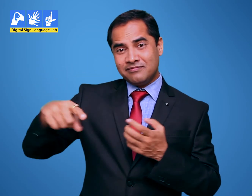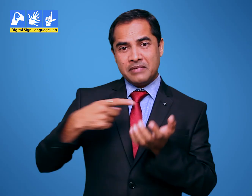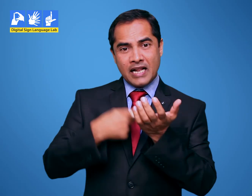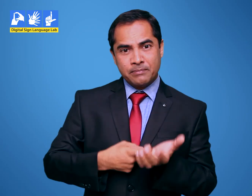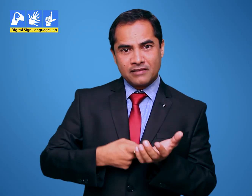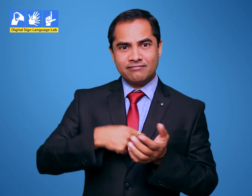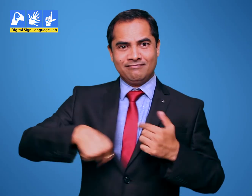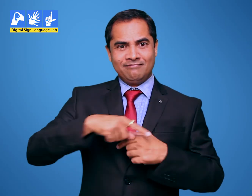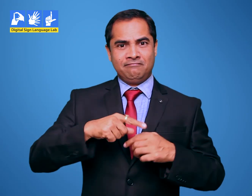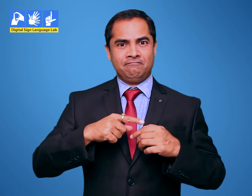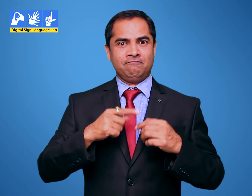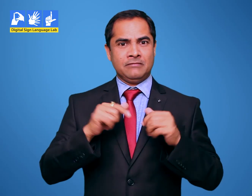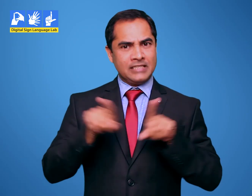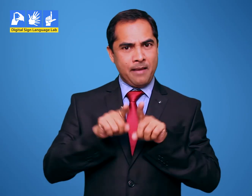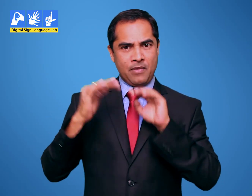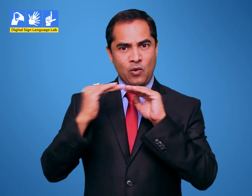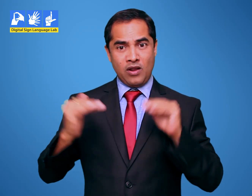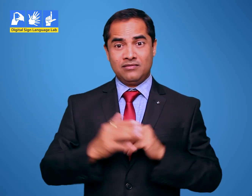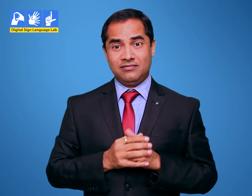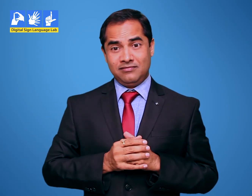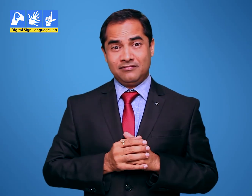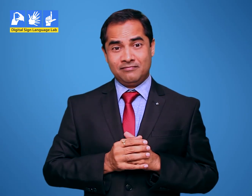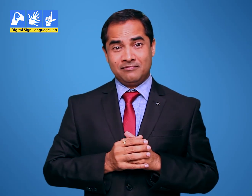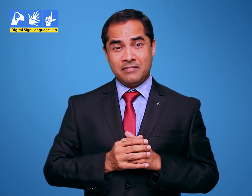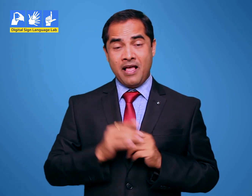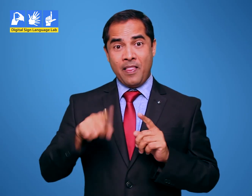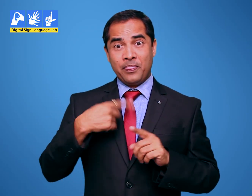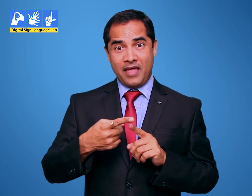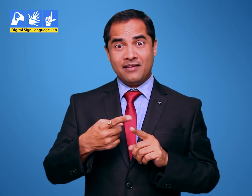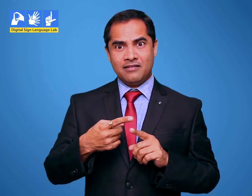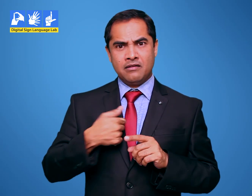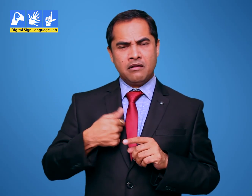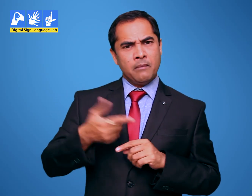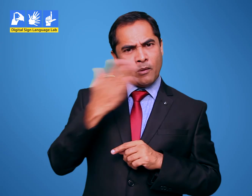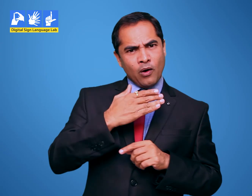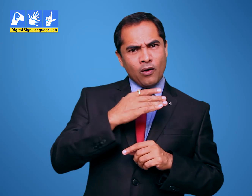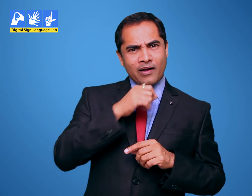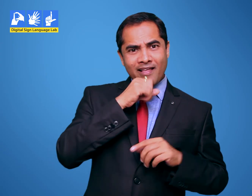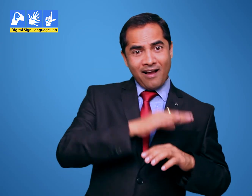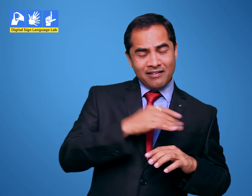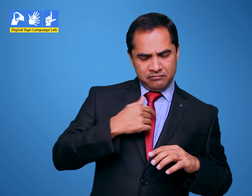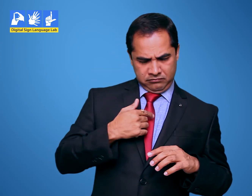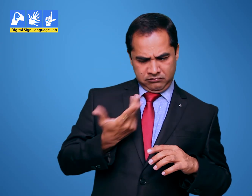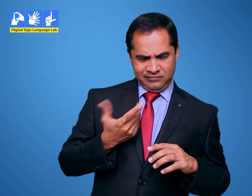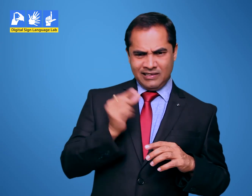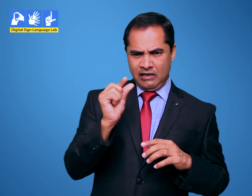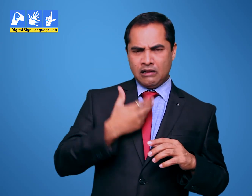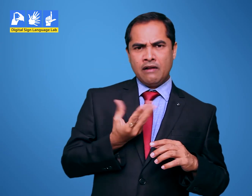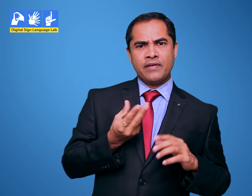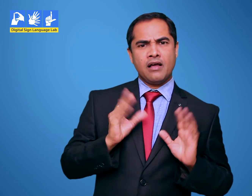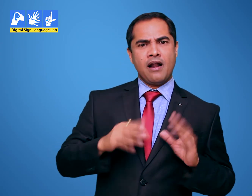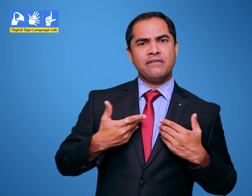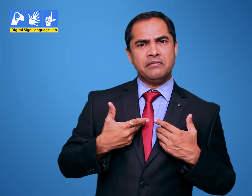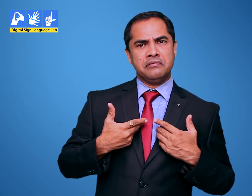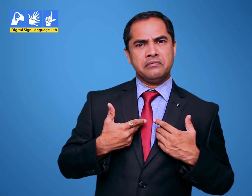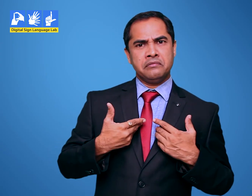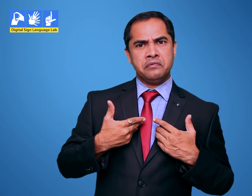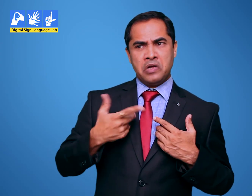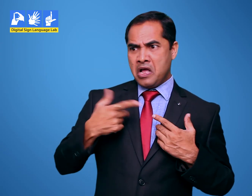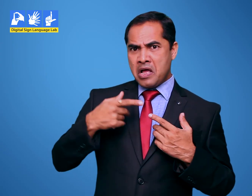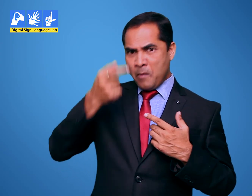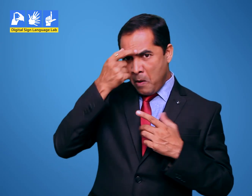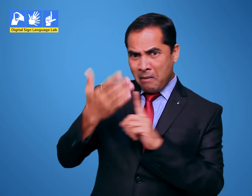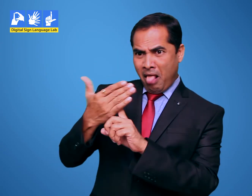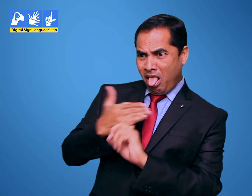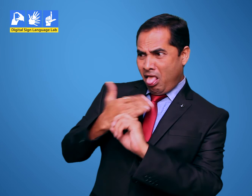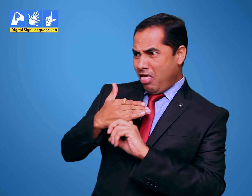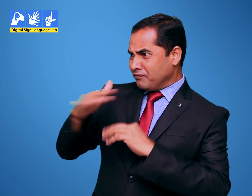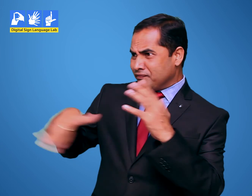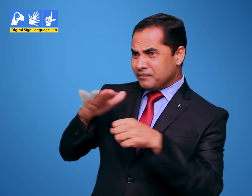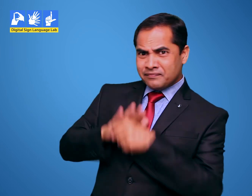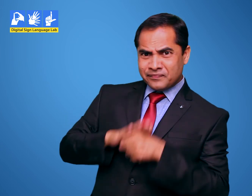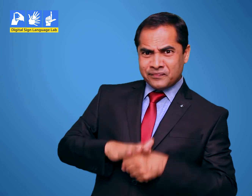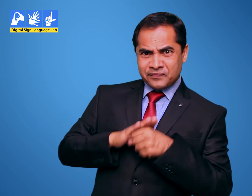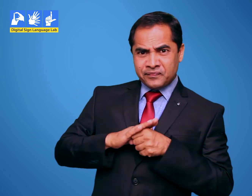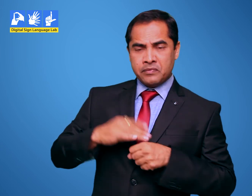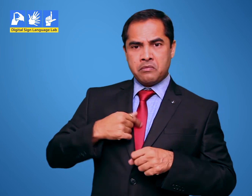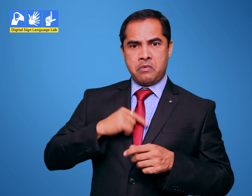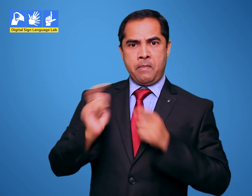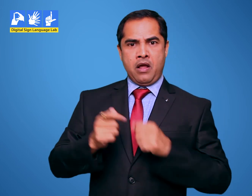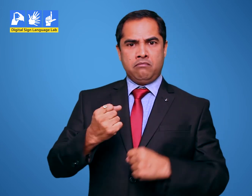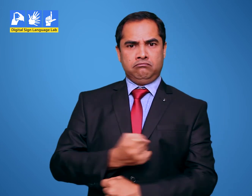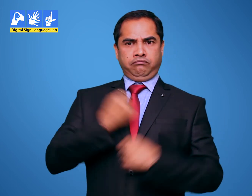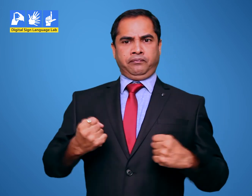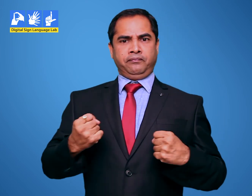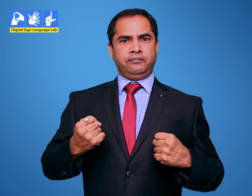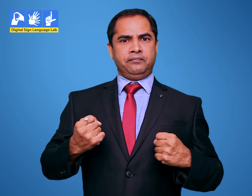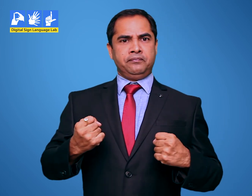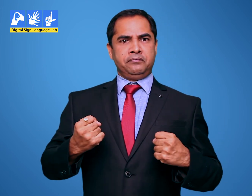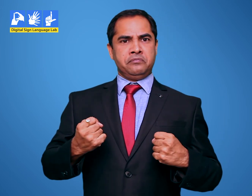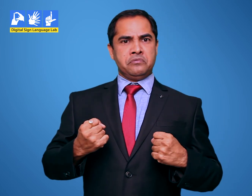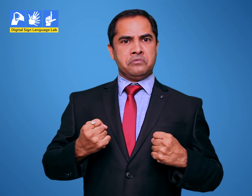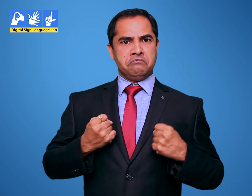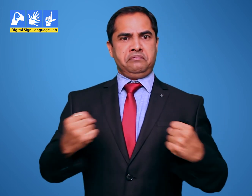and self-respect, that transformed a frightened young man into a bold one,